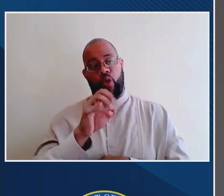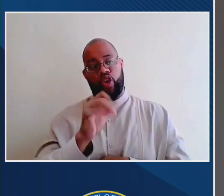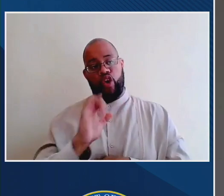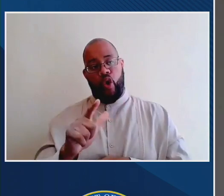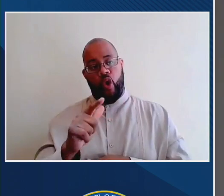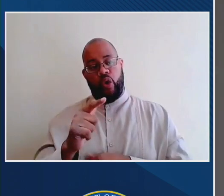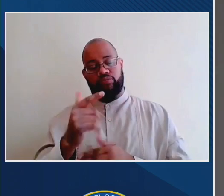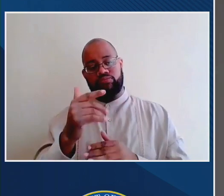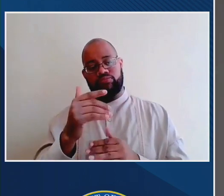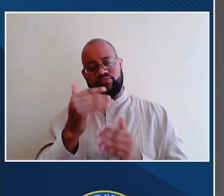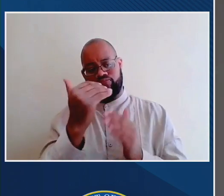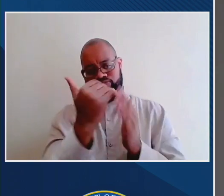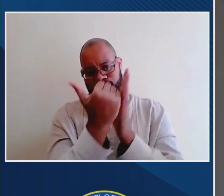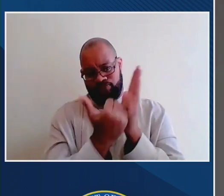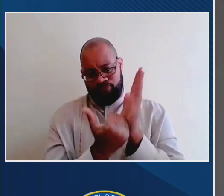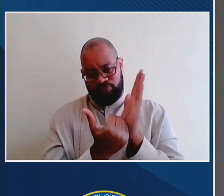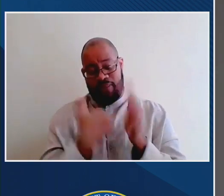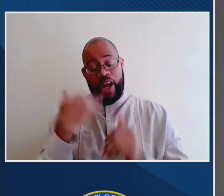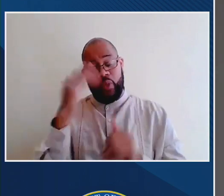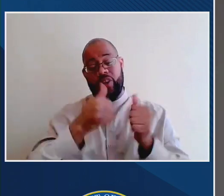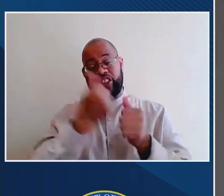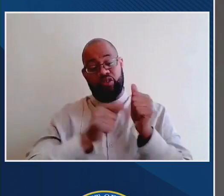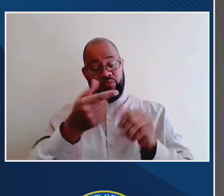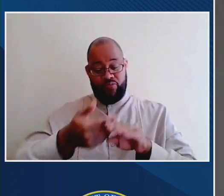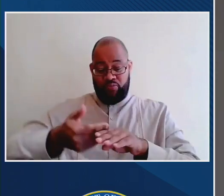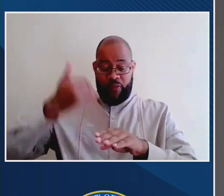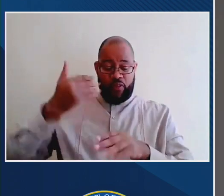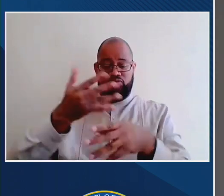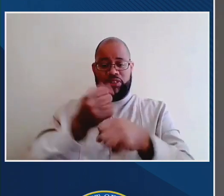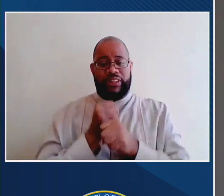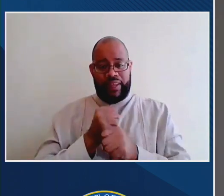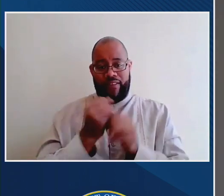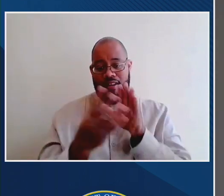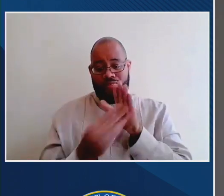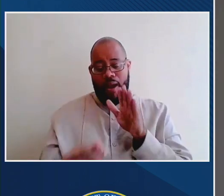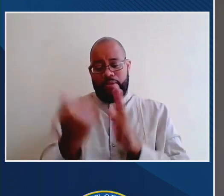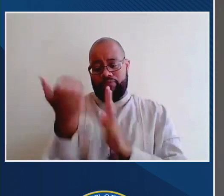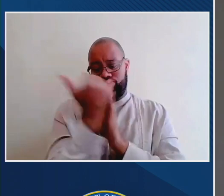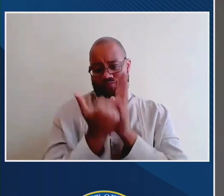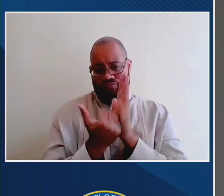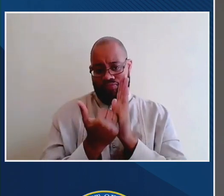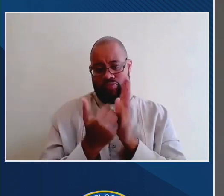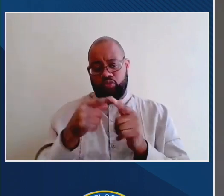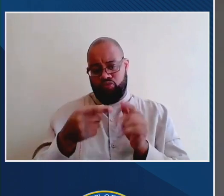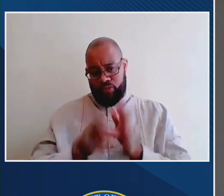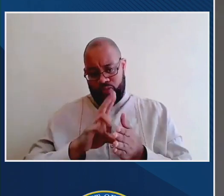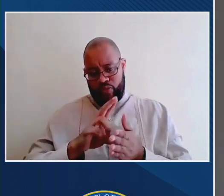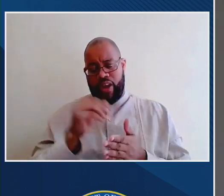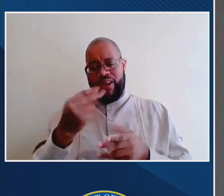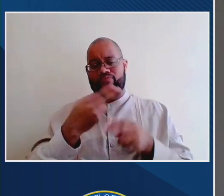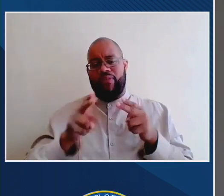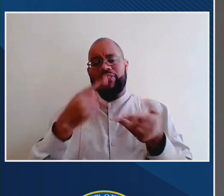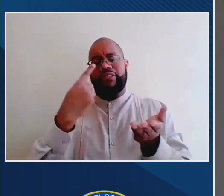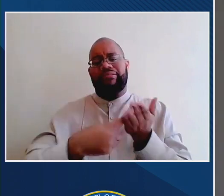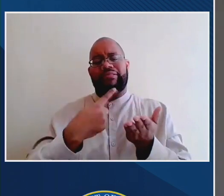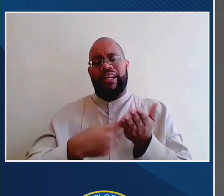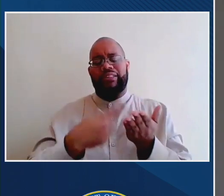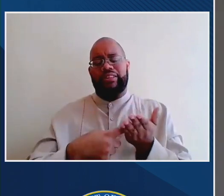I know that each of you previously received a copy of the protocols to review and briefly discuss with the facilitators